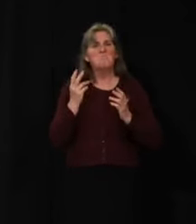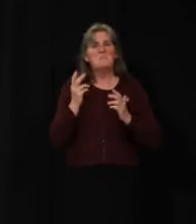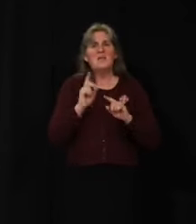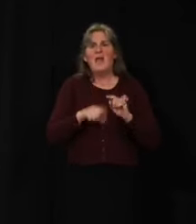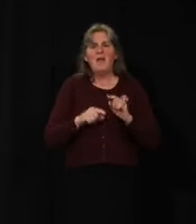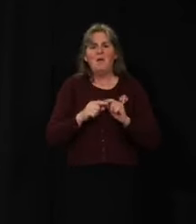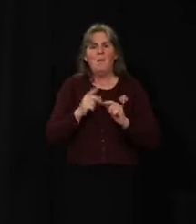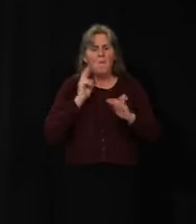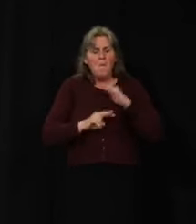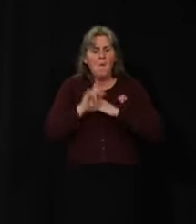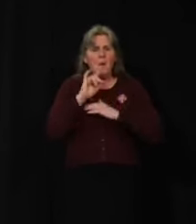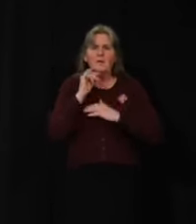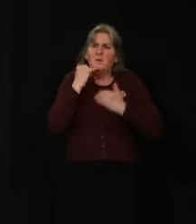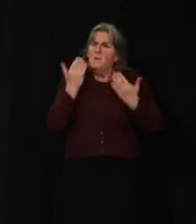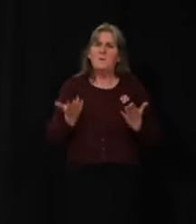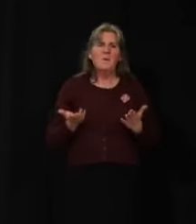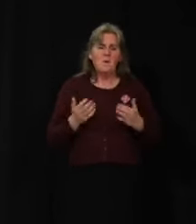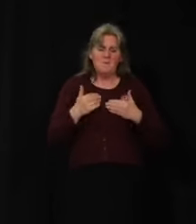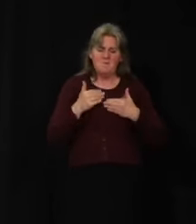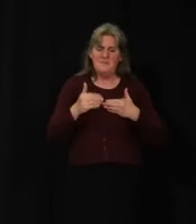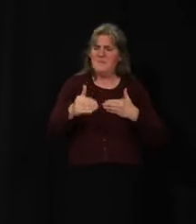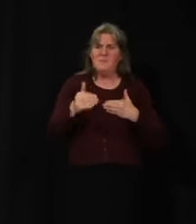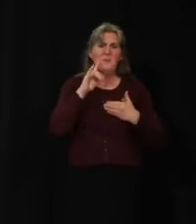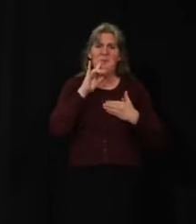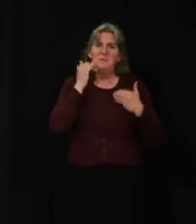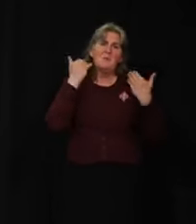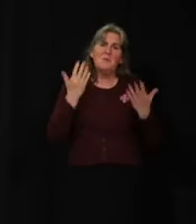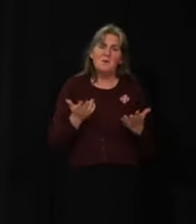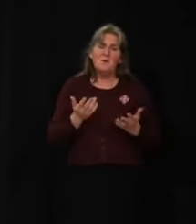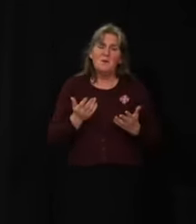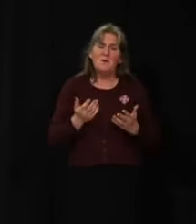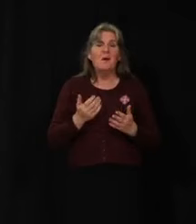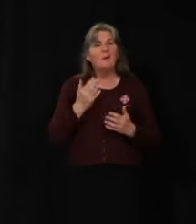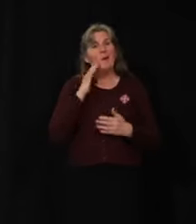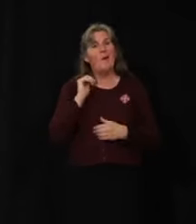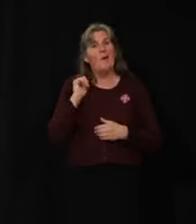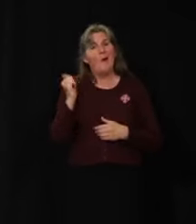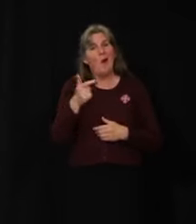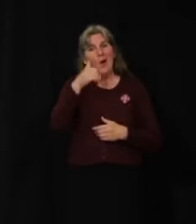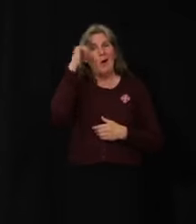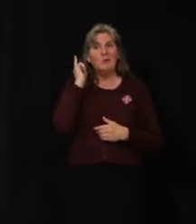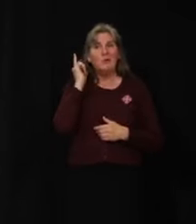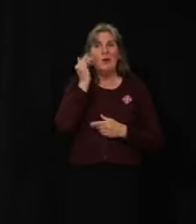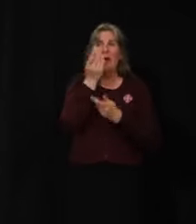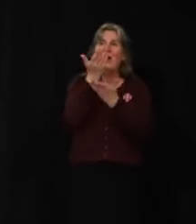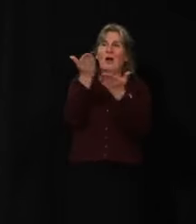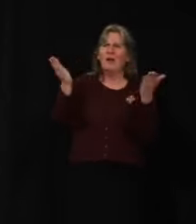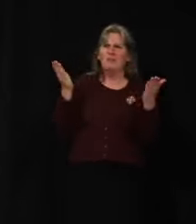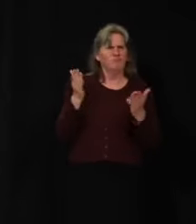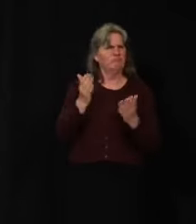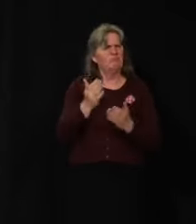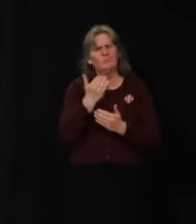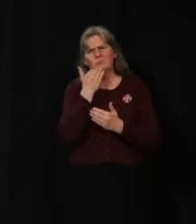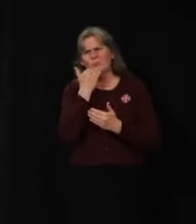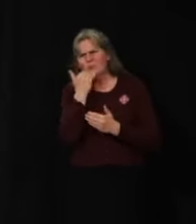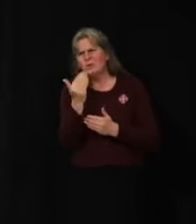this is national nursing weekend in addition to everyone else I mentioned, earlier this week nurses in acute care, public